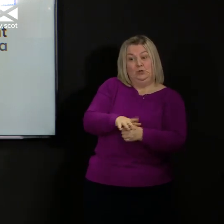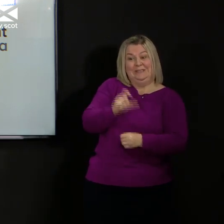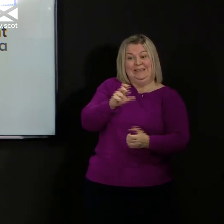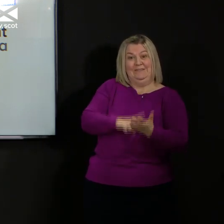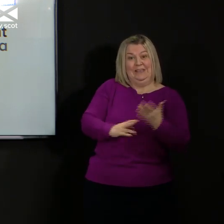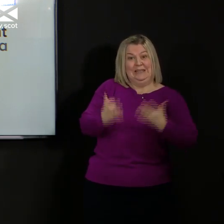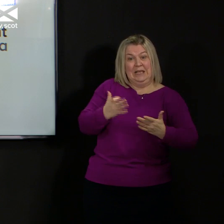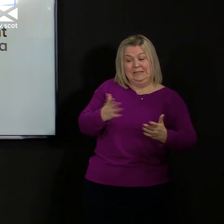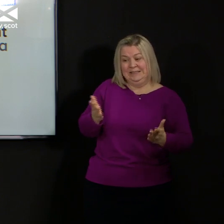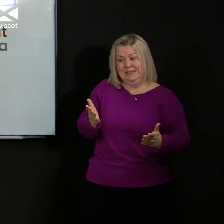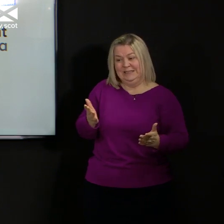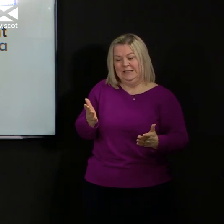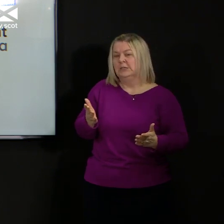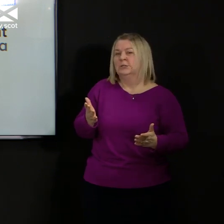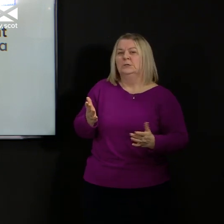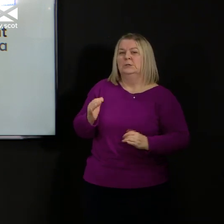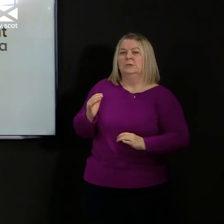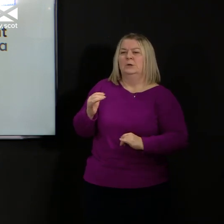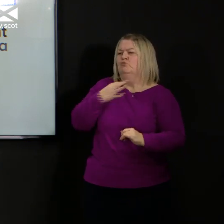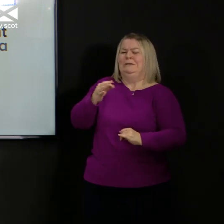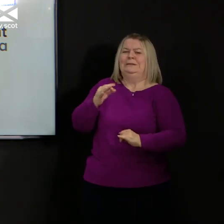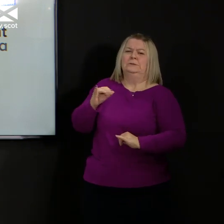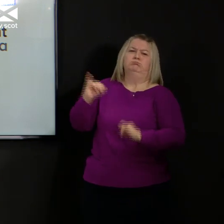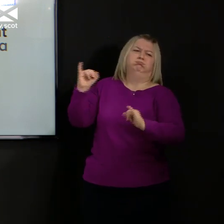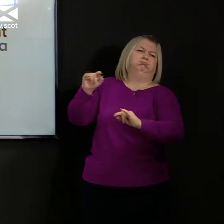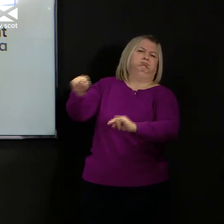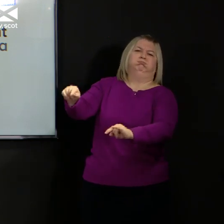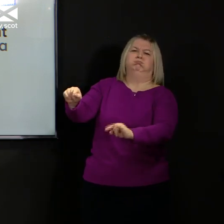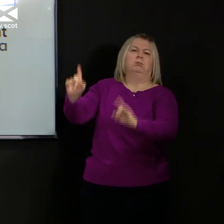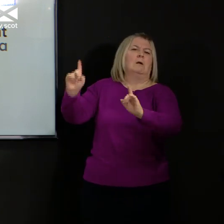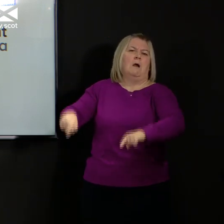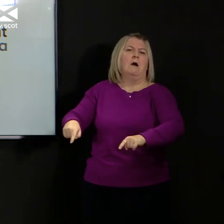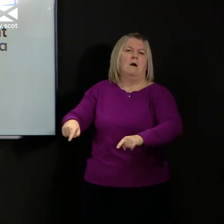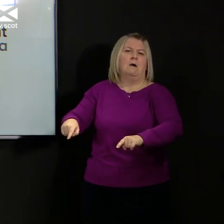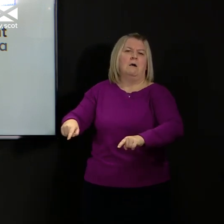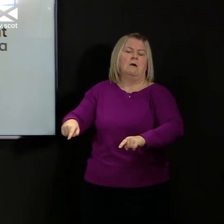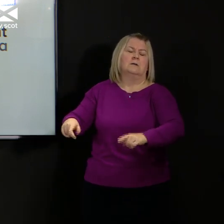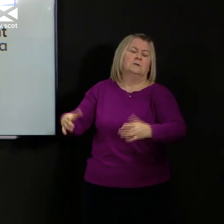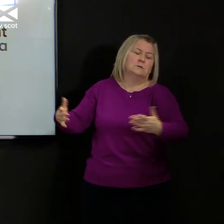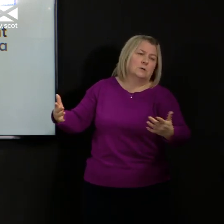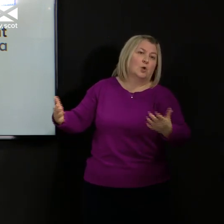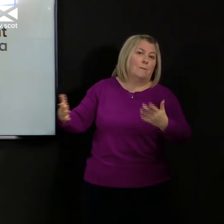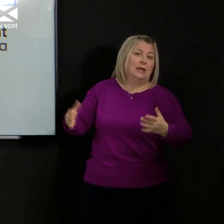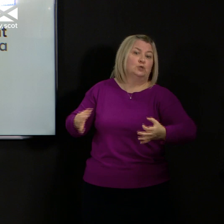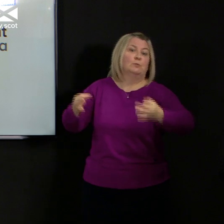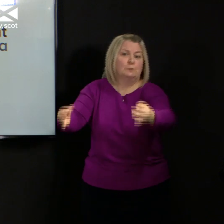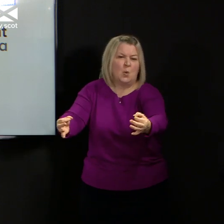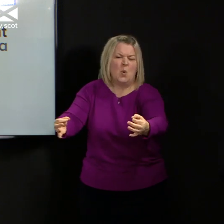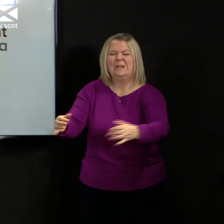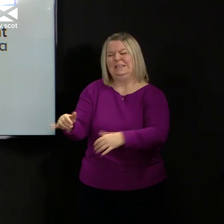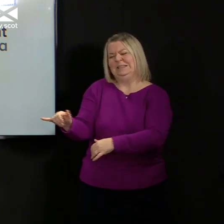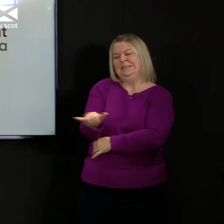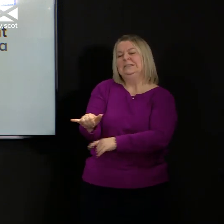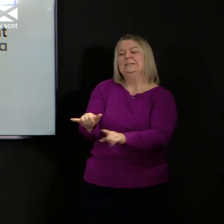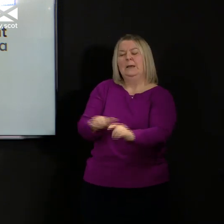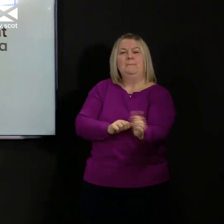is too great against the risk of postponing the operation for some time. So whilst we